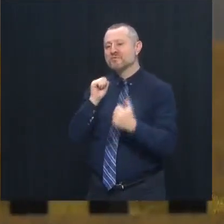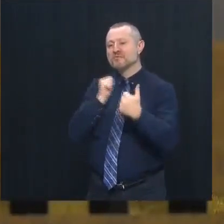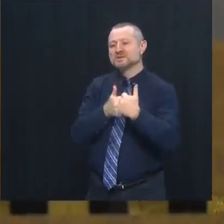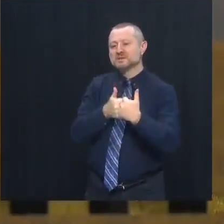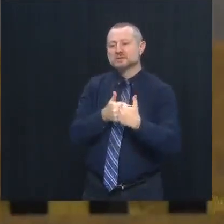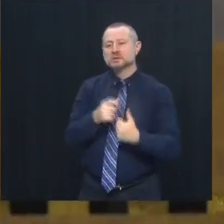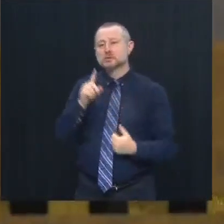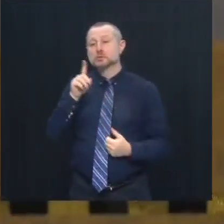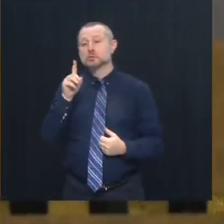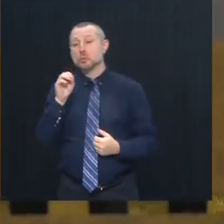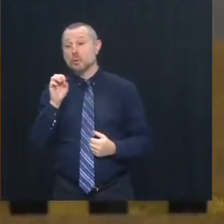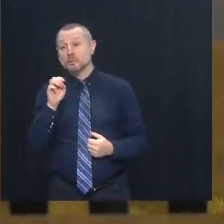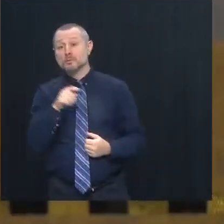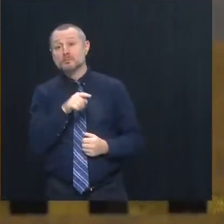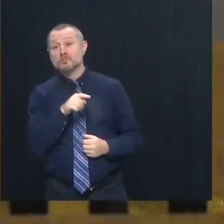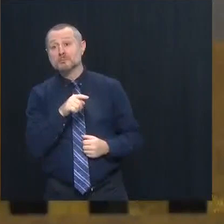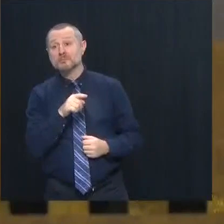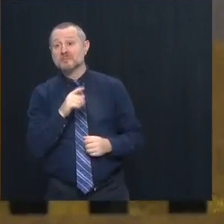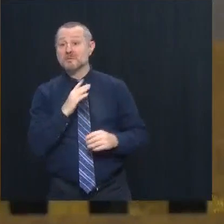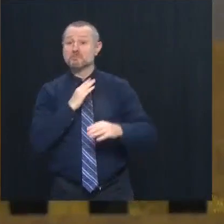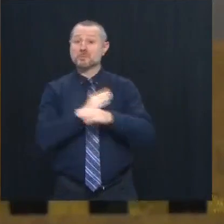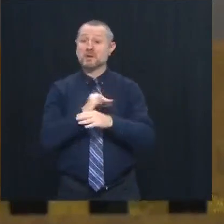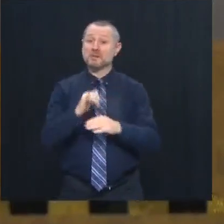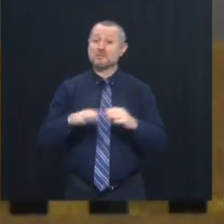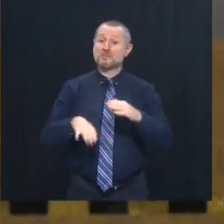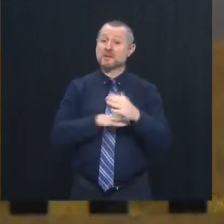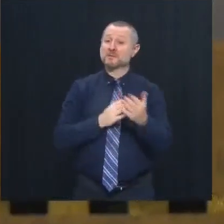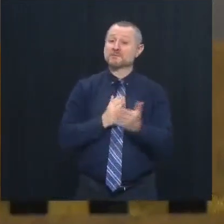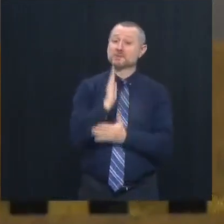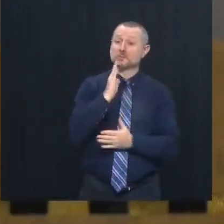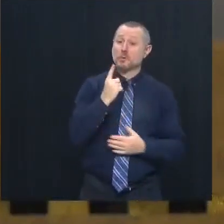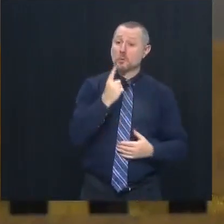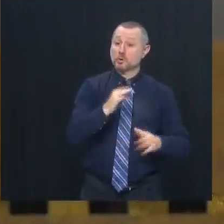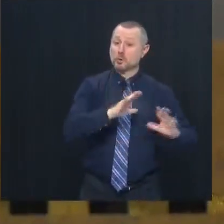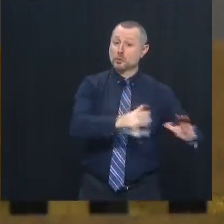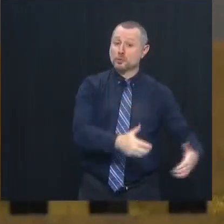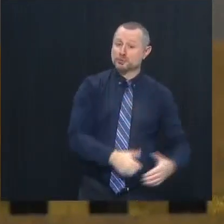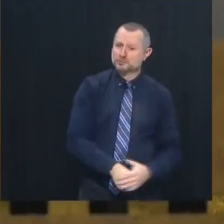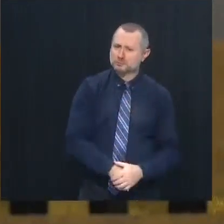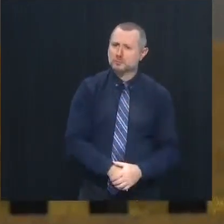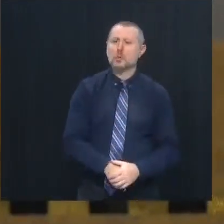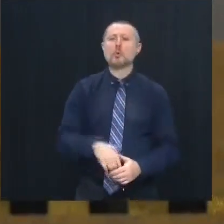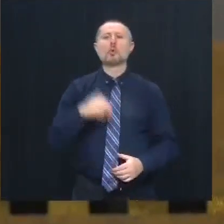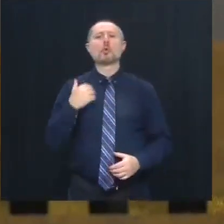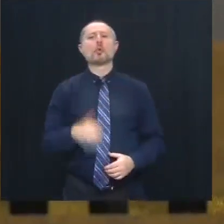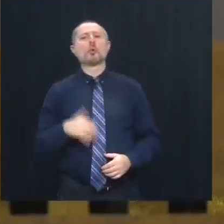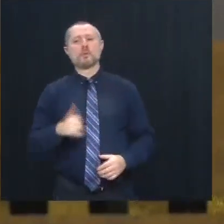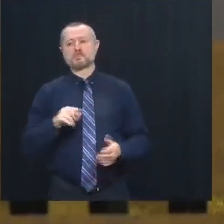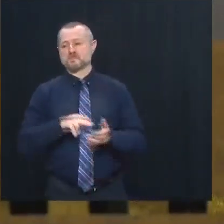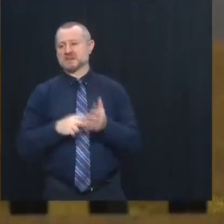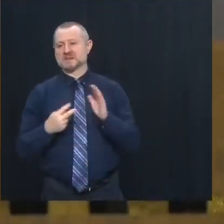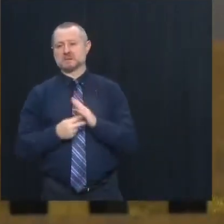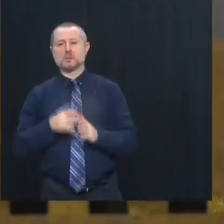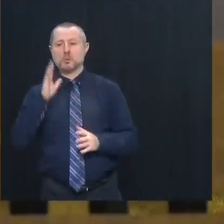THE SUPREME COURT HELD IN PLIER VERSUS DOE, 1982, DENIAL OF